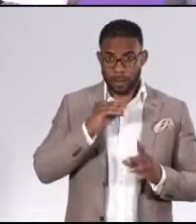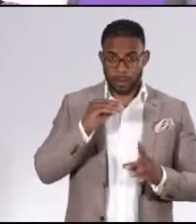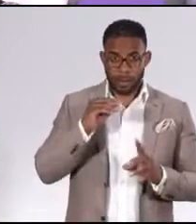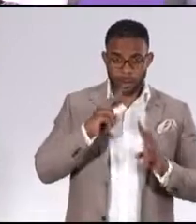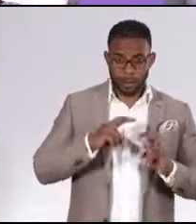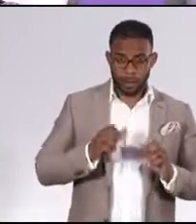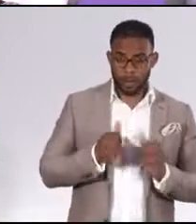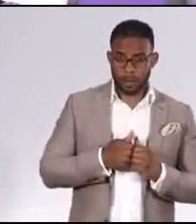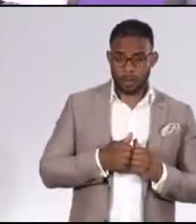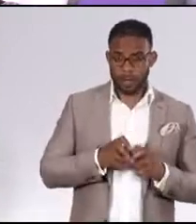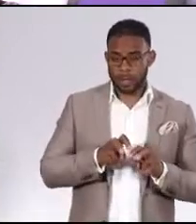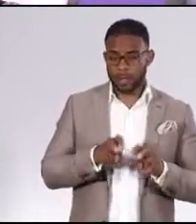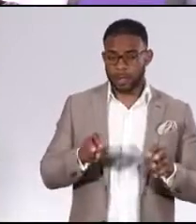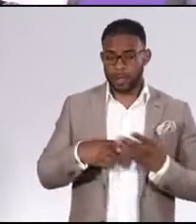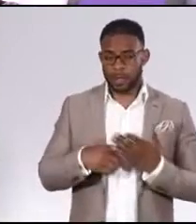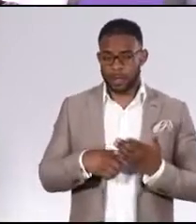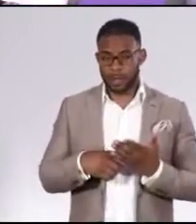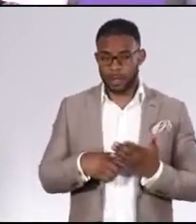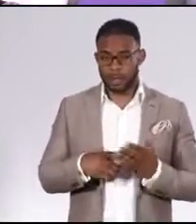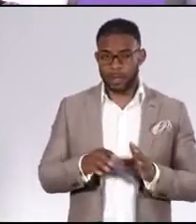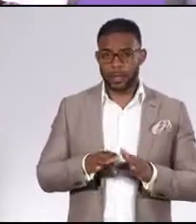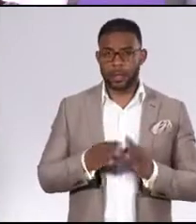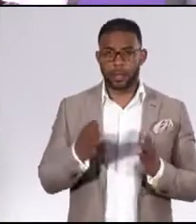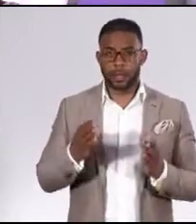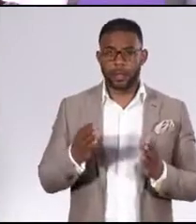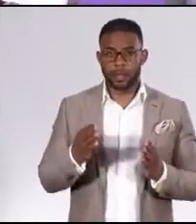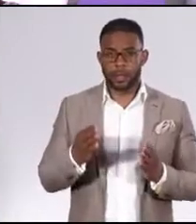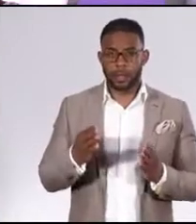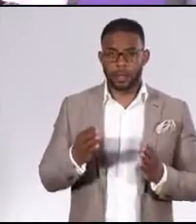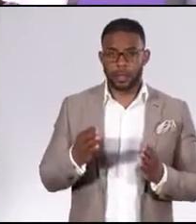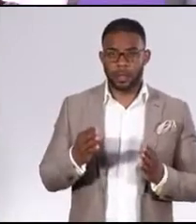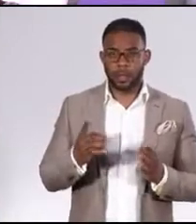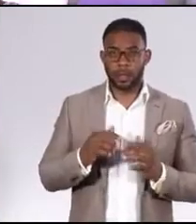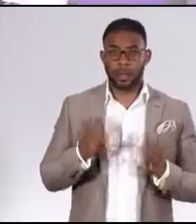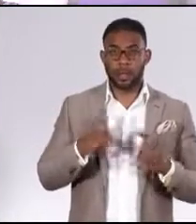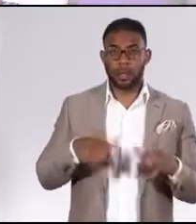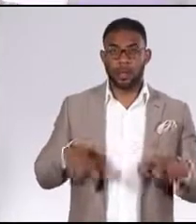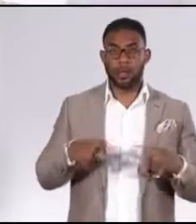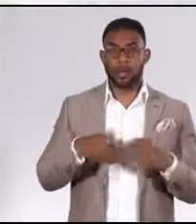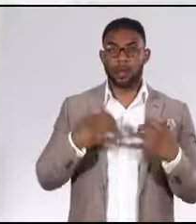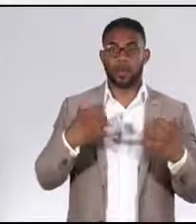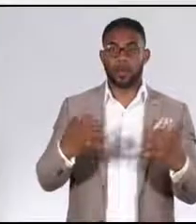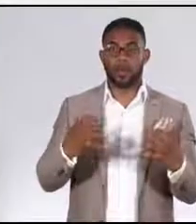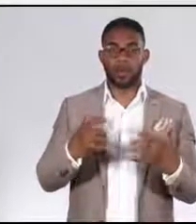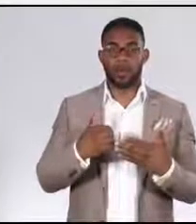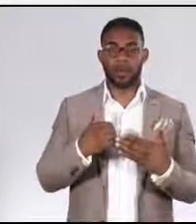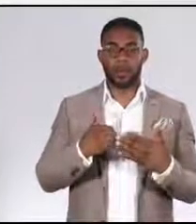a panel discussion and then opening it up to all of you in the audience to help answer.